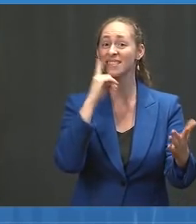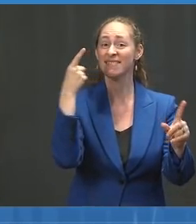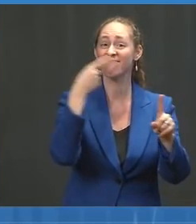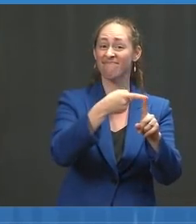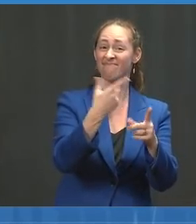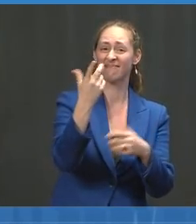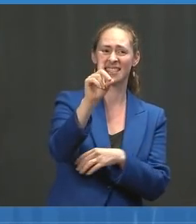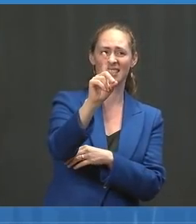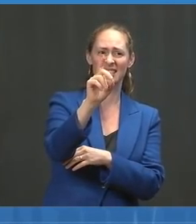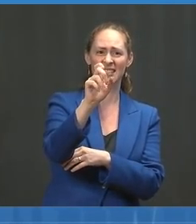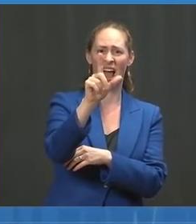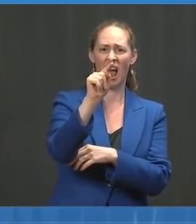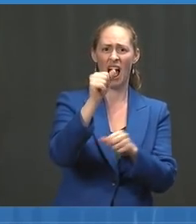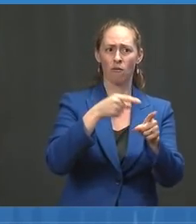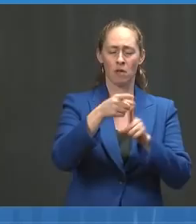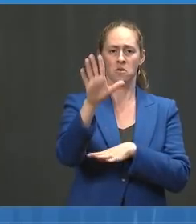are stepping up each day to get vaccinated.